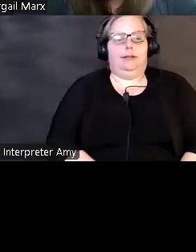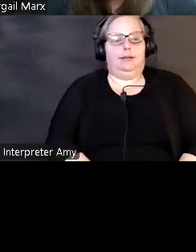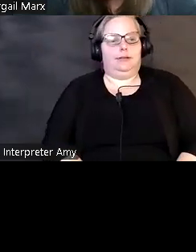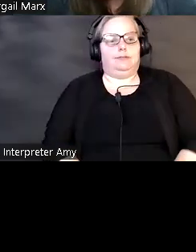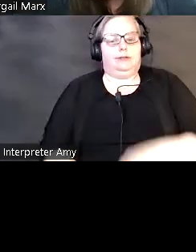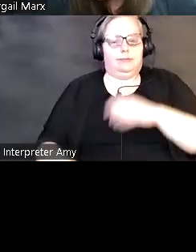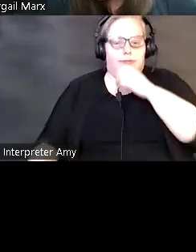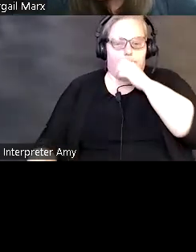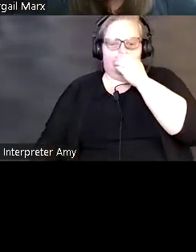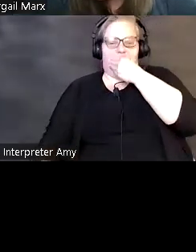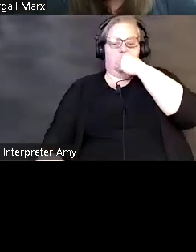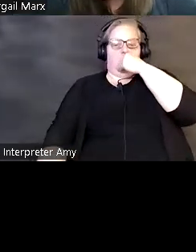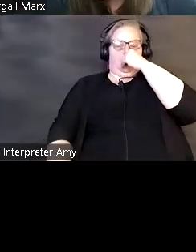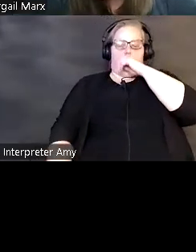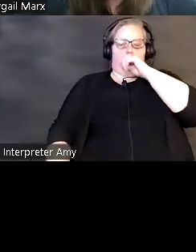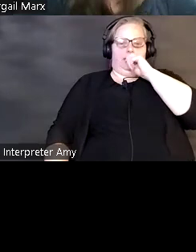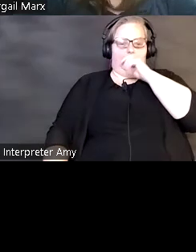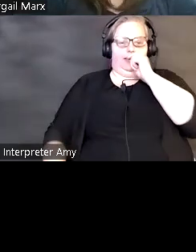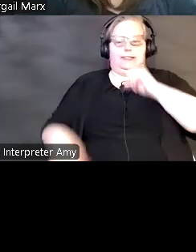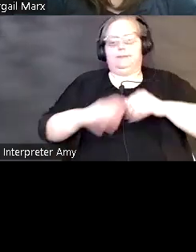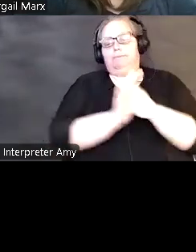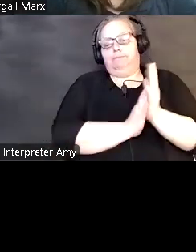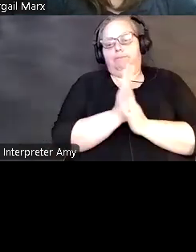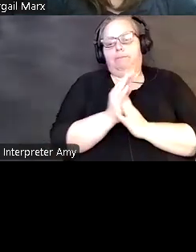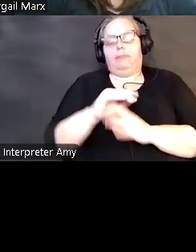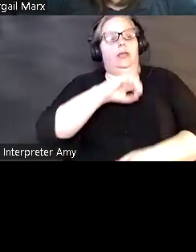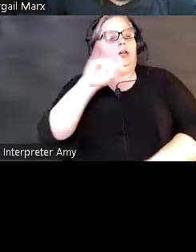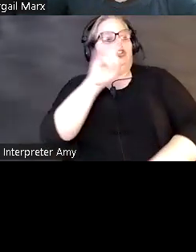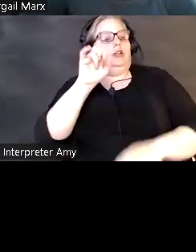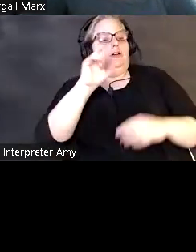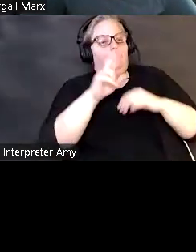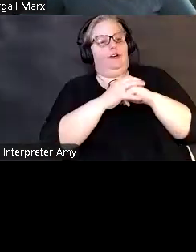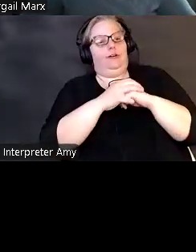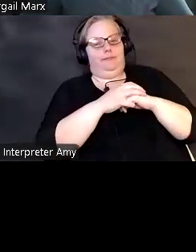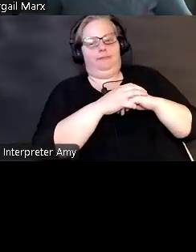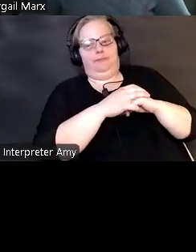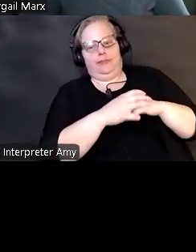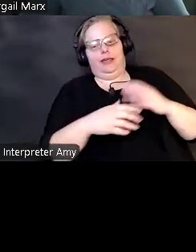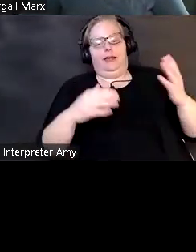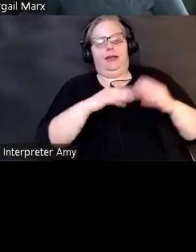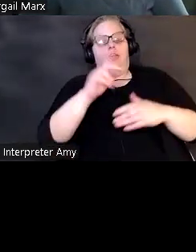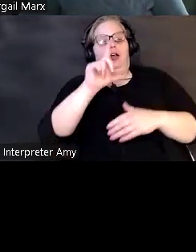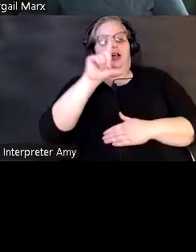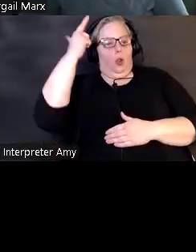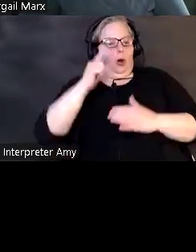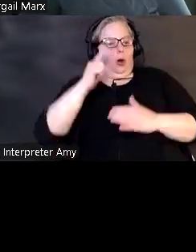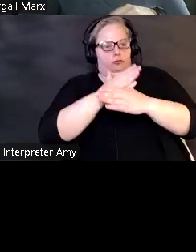Jennifer: And Tammy, I think Laura is going to share out the QDF as well as you can access the